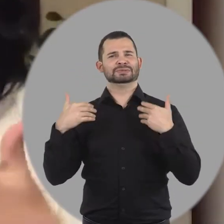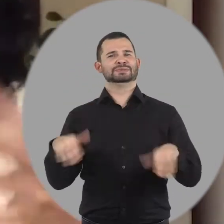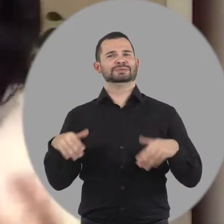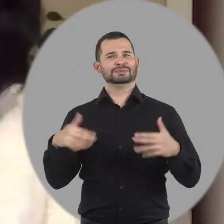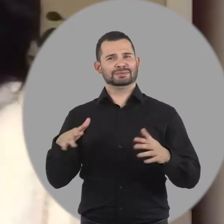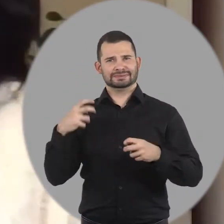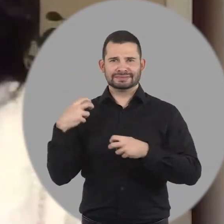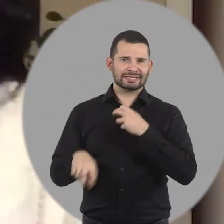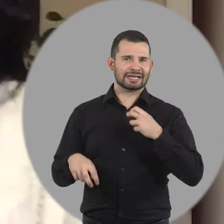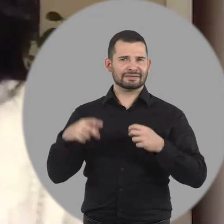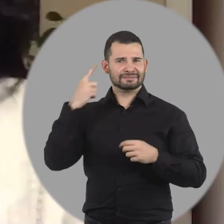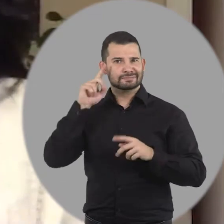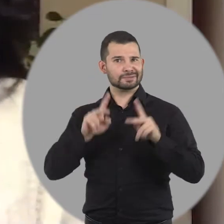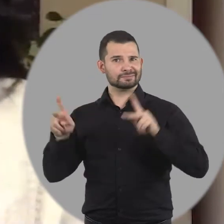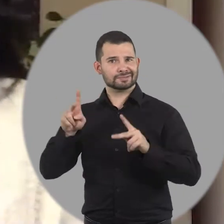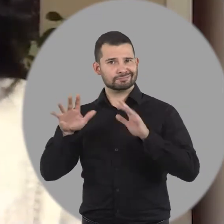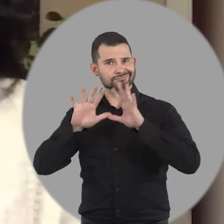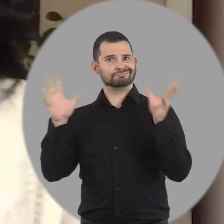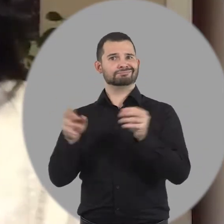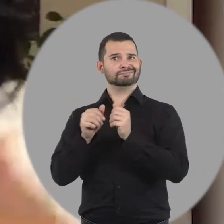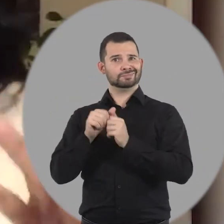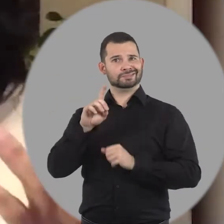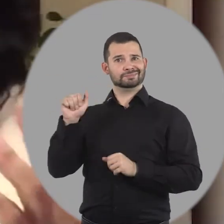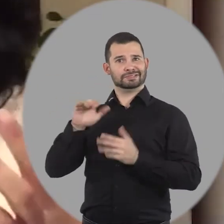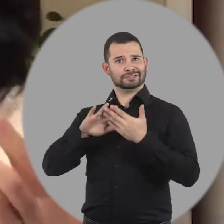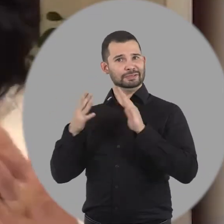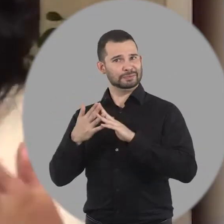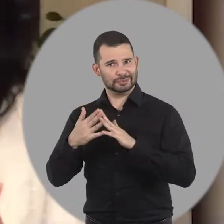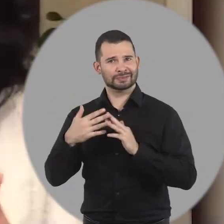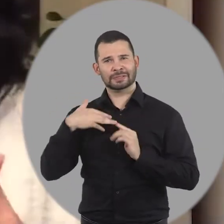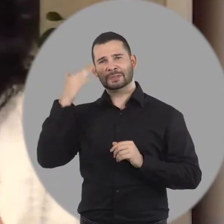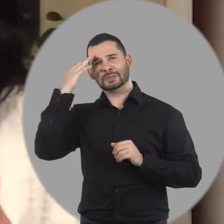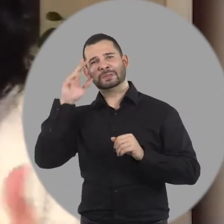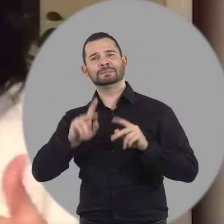in the disability community. We know that people with disabilities have been extremely hard hit on